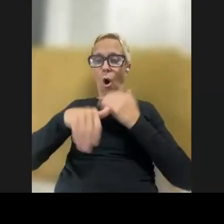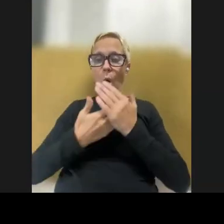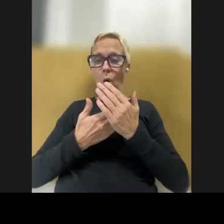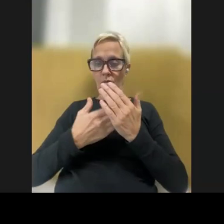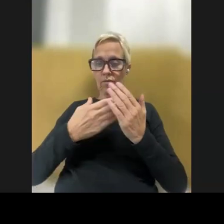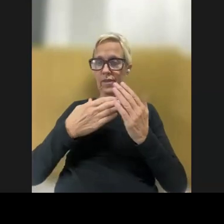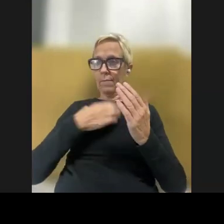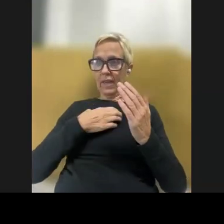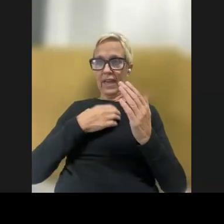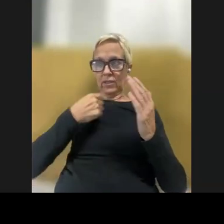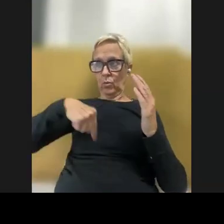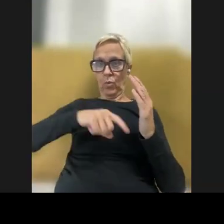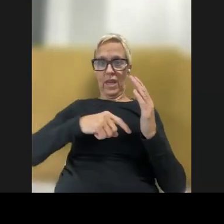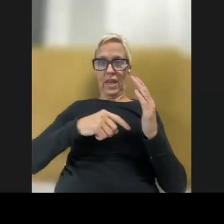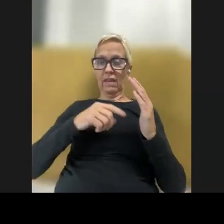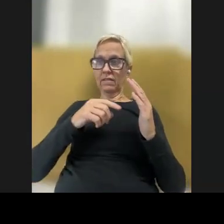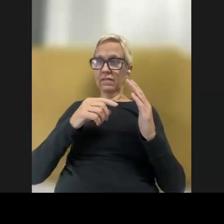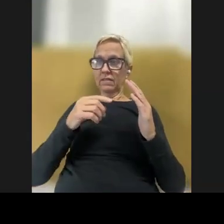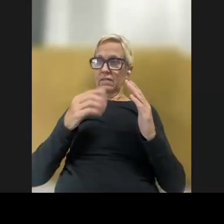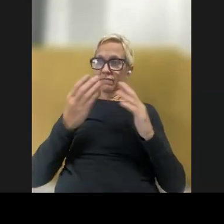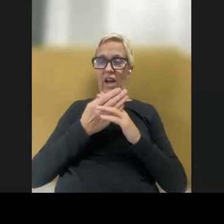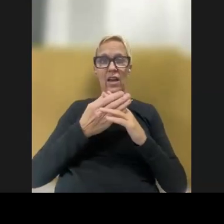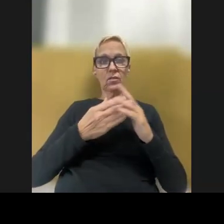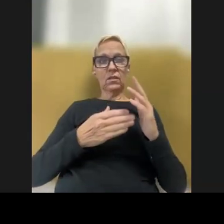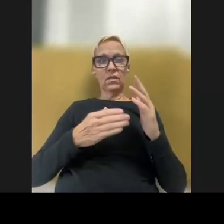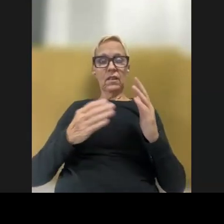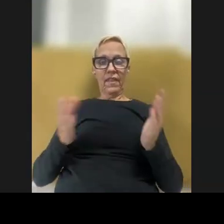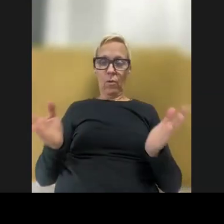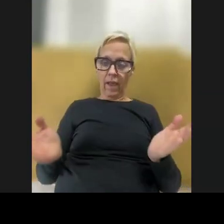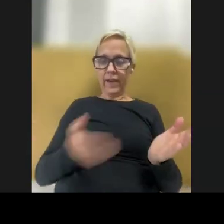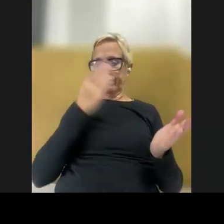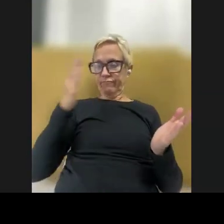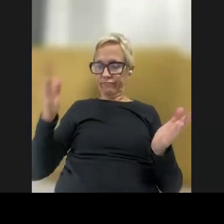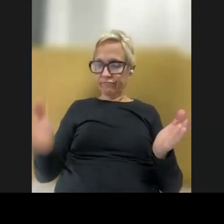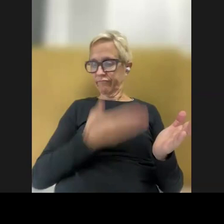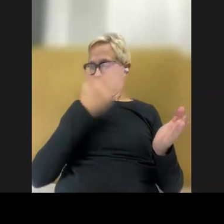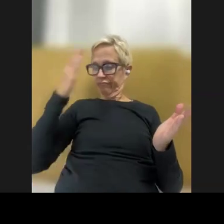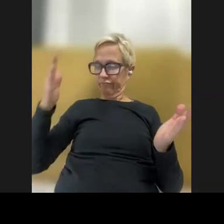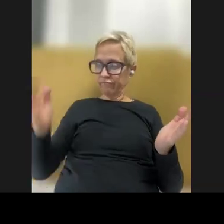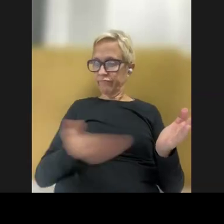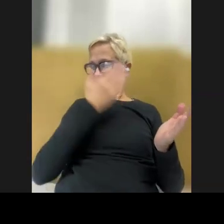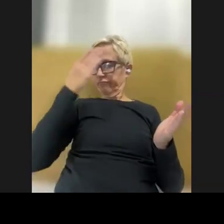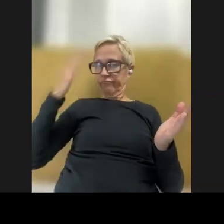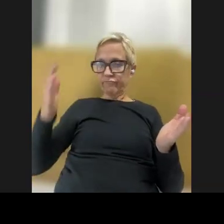They went through all the complaints that we filed.